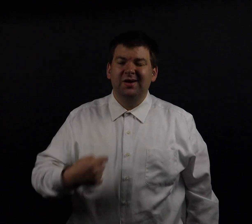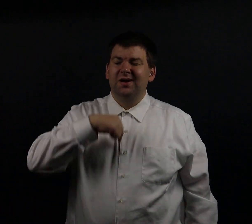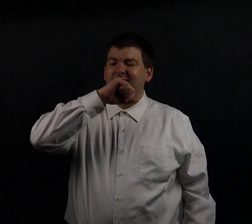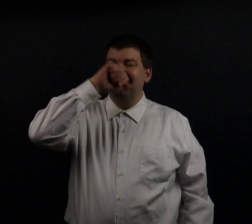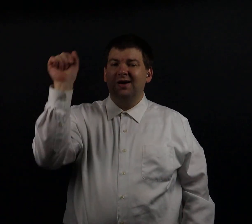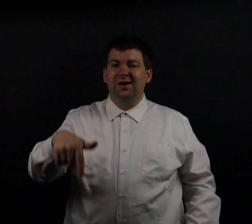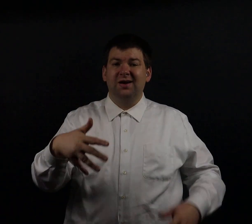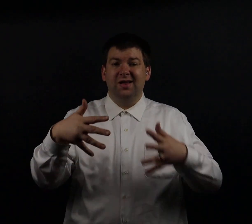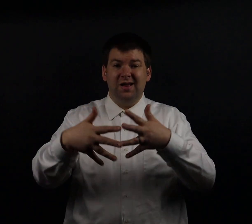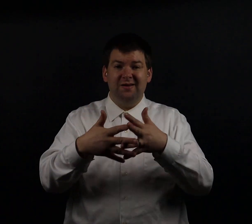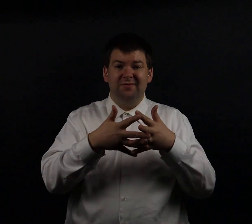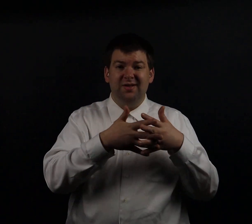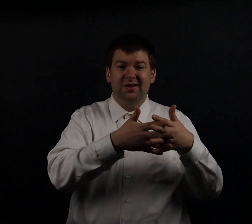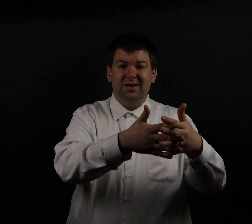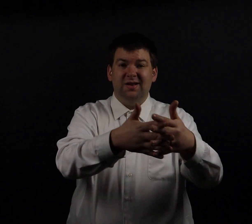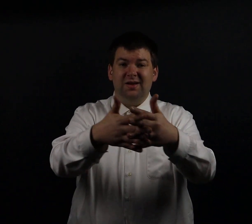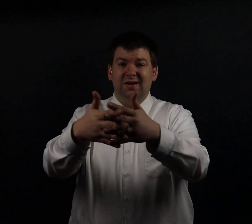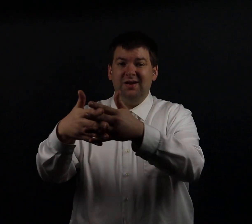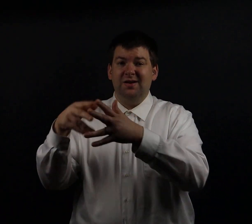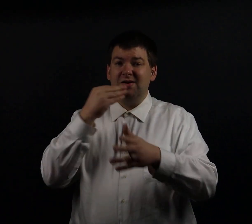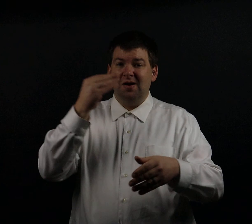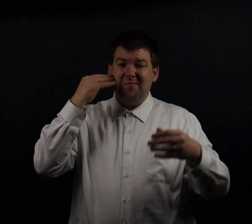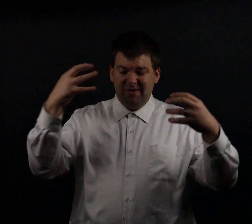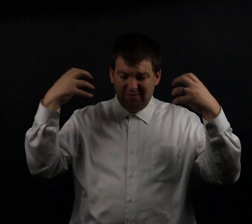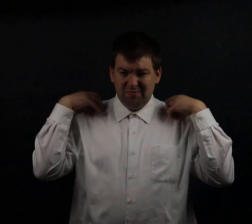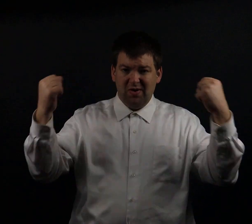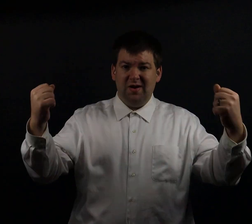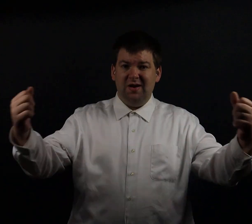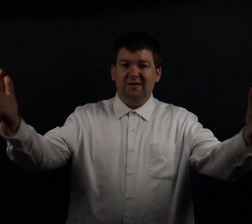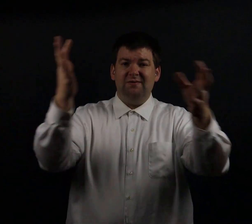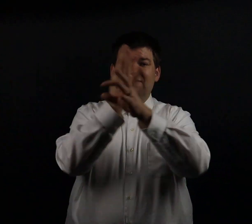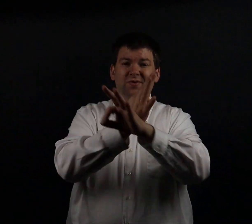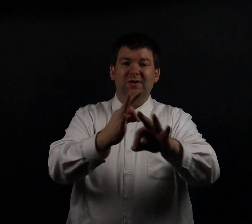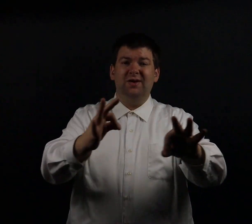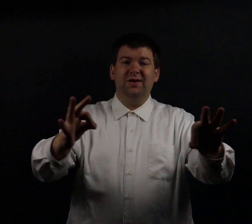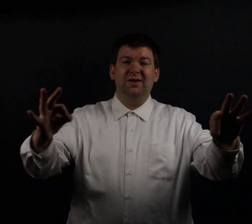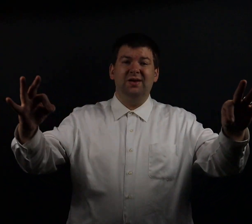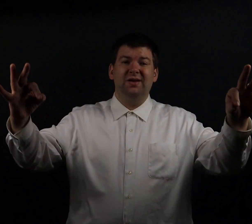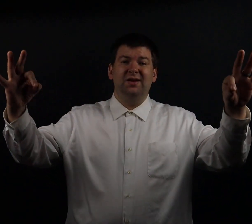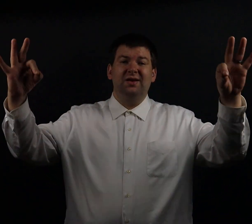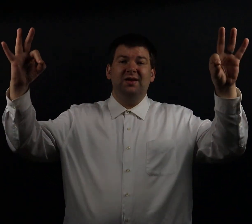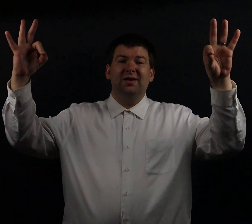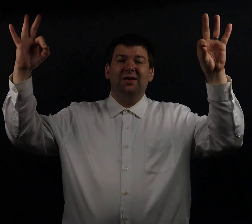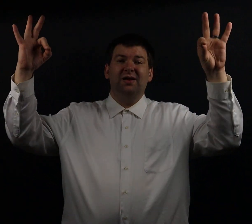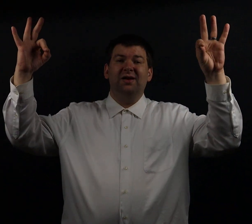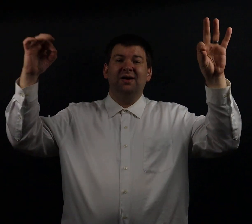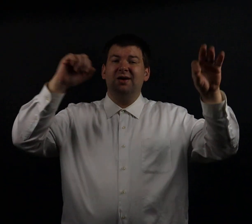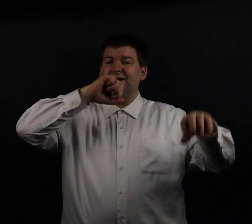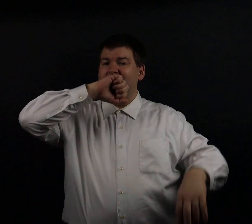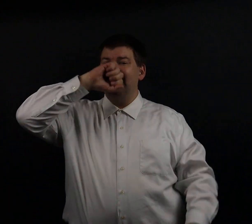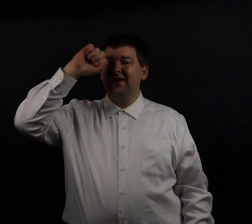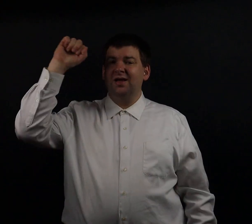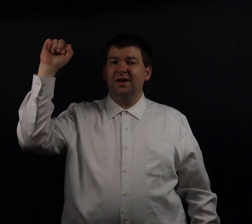I love this land, home of the brave and free.